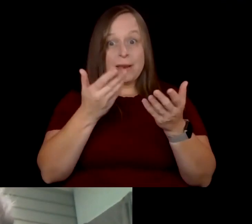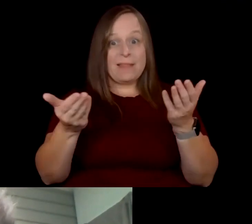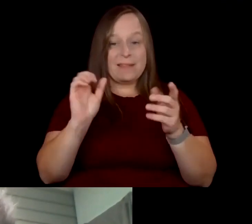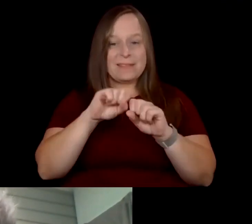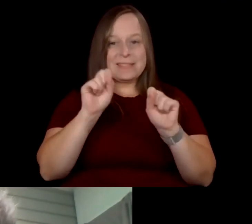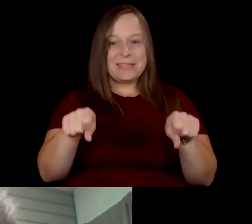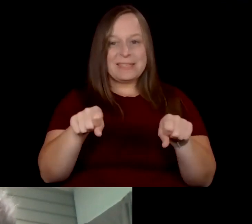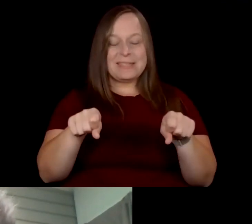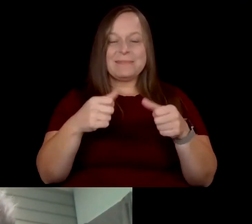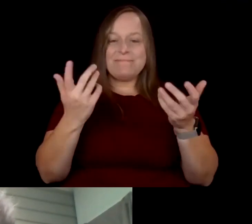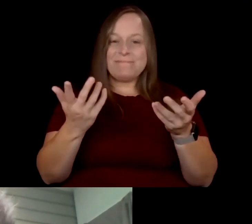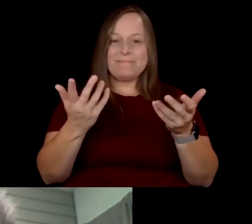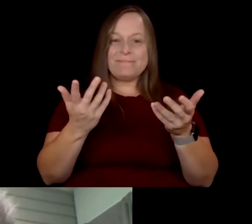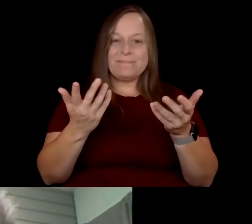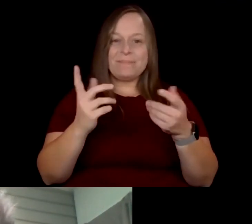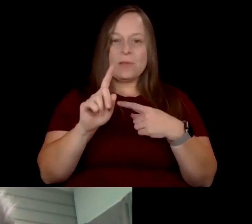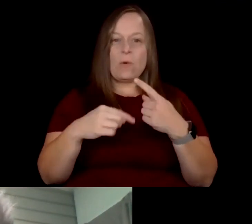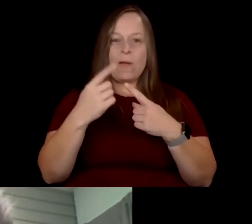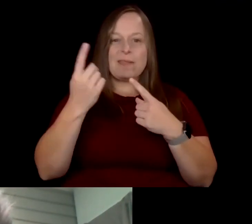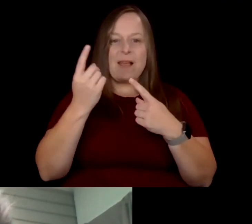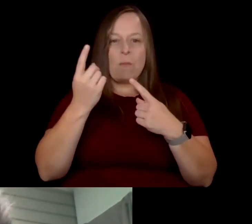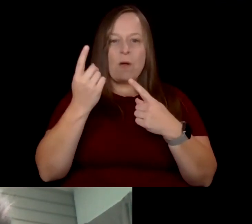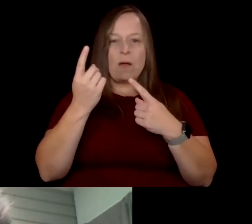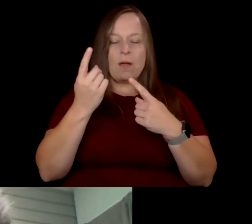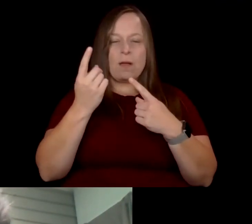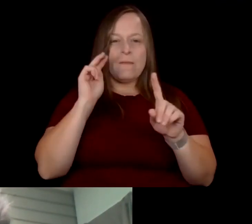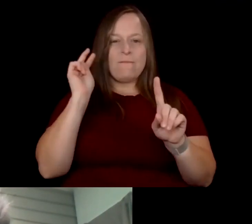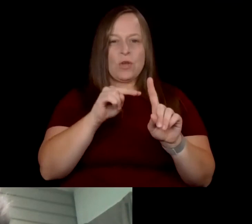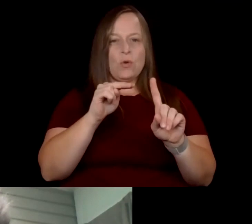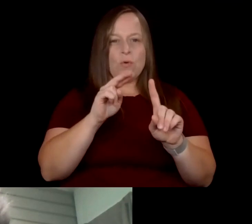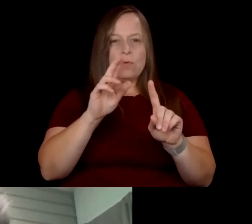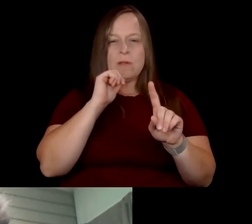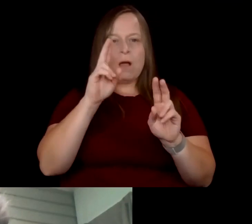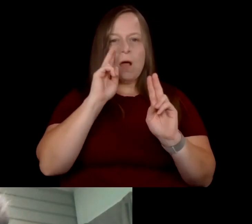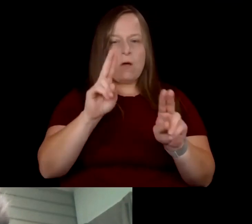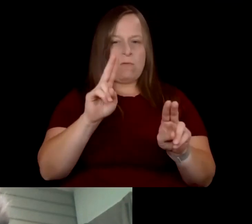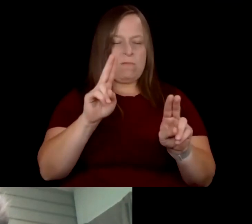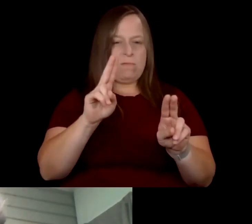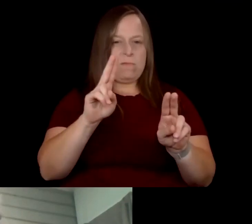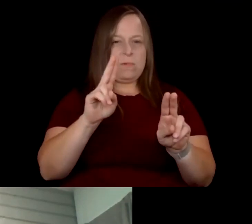it just seems like when somebody is viewed as a dishonorable discharge or other than honorable, that they really do get